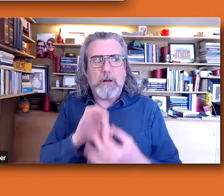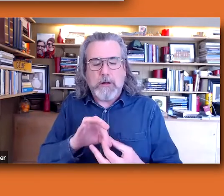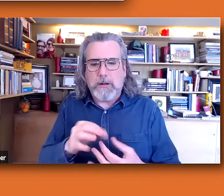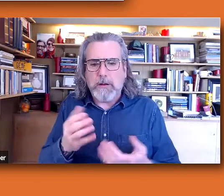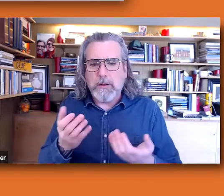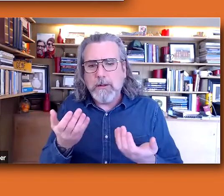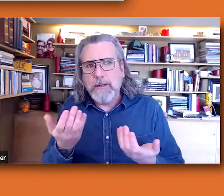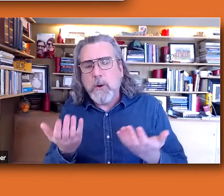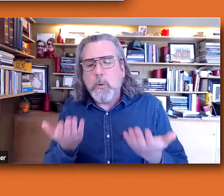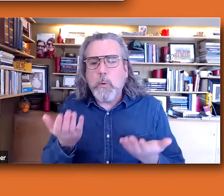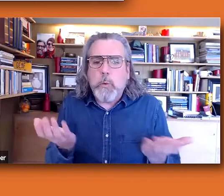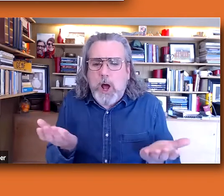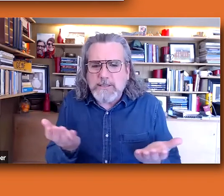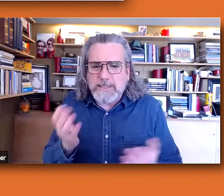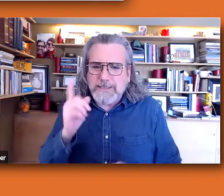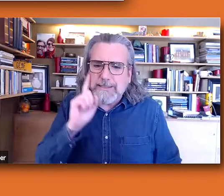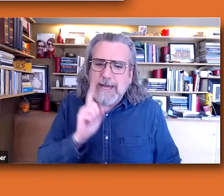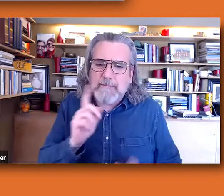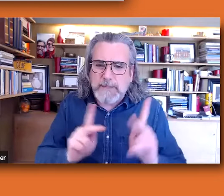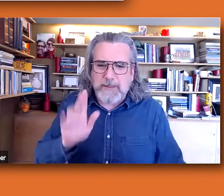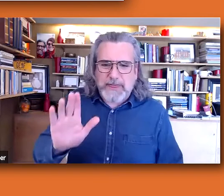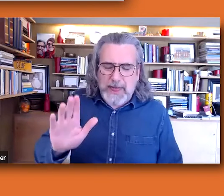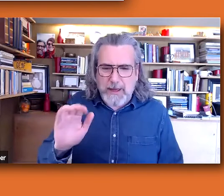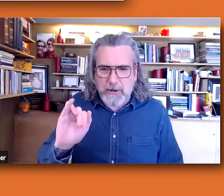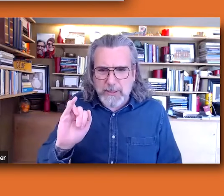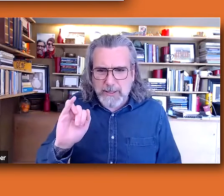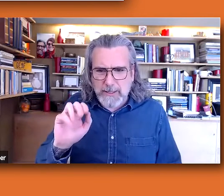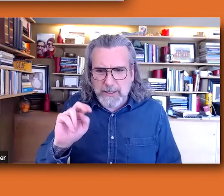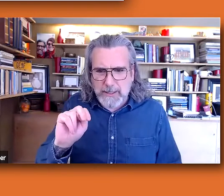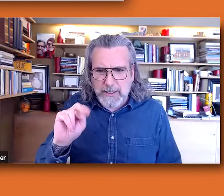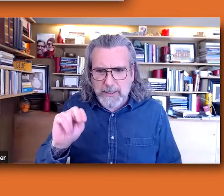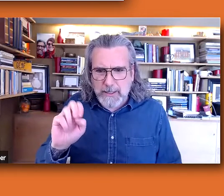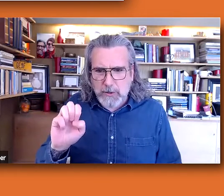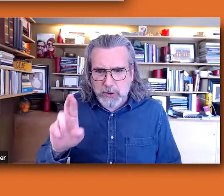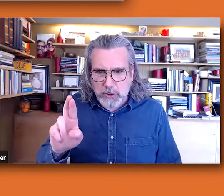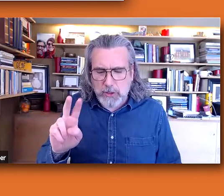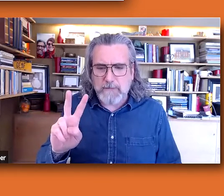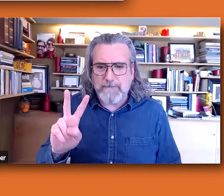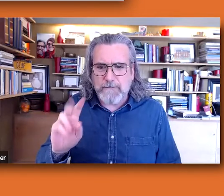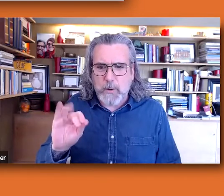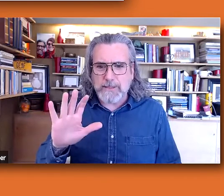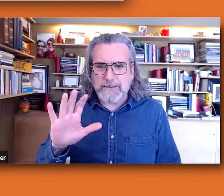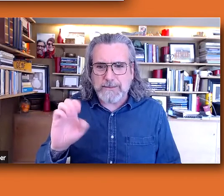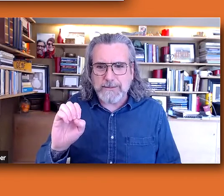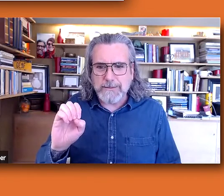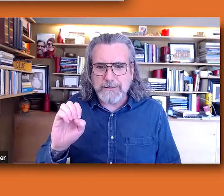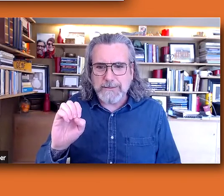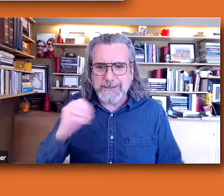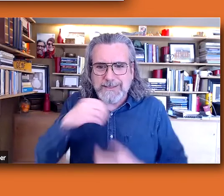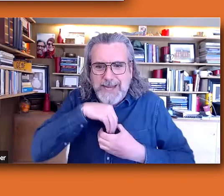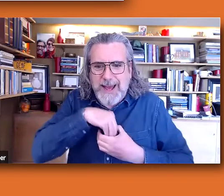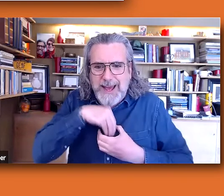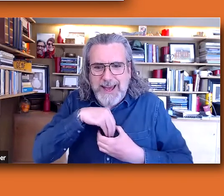and then my final PhD dissertation was also on a similar topic. For my dissertation,